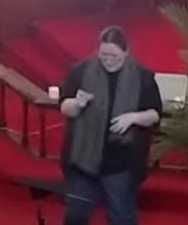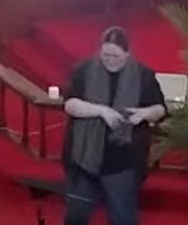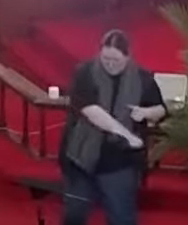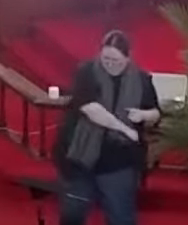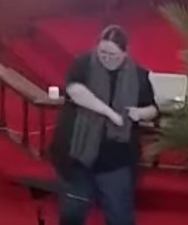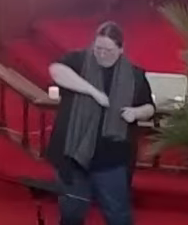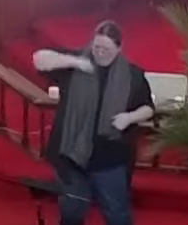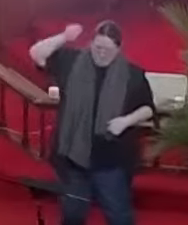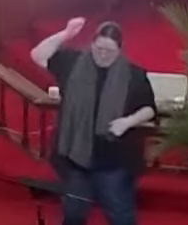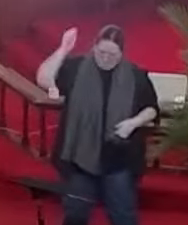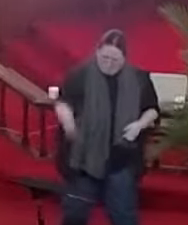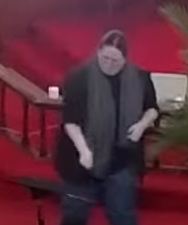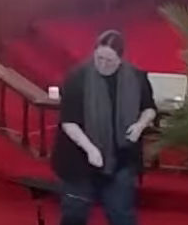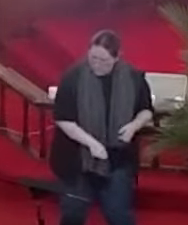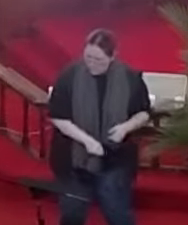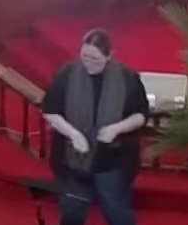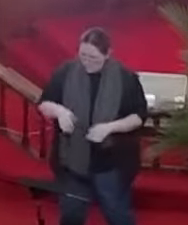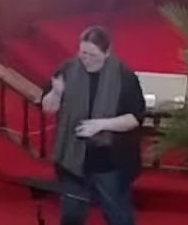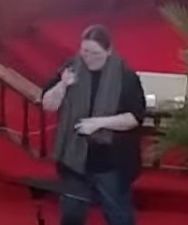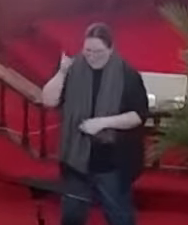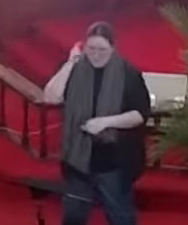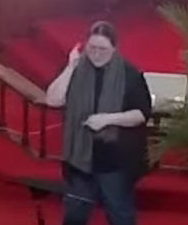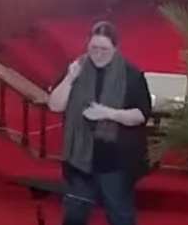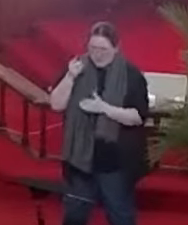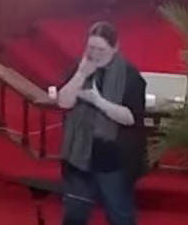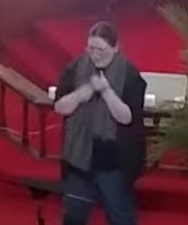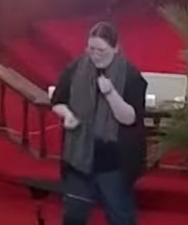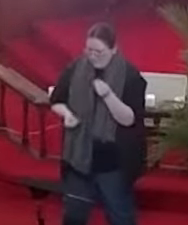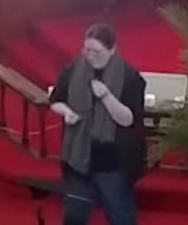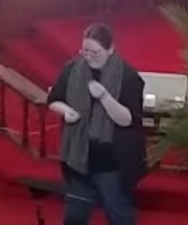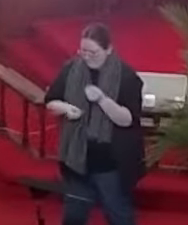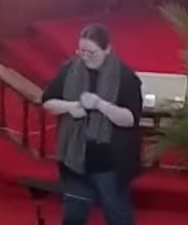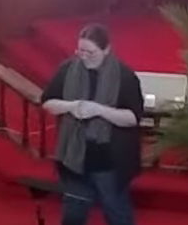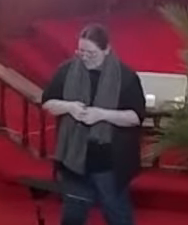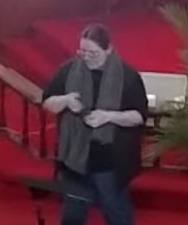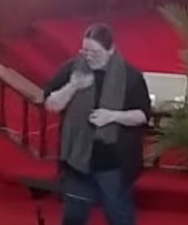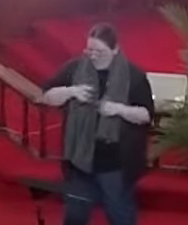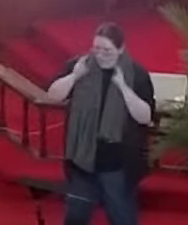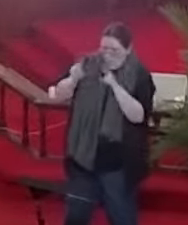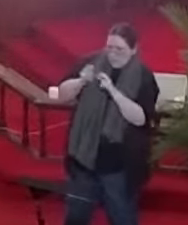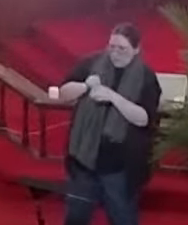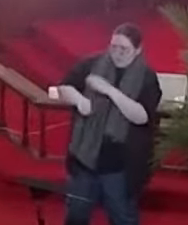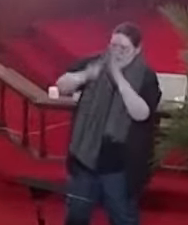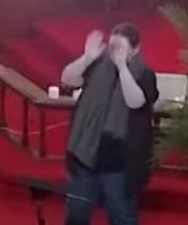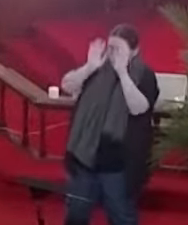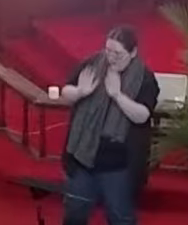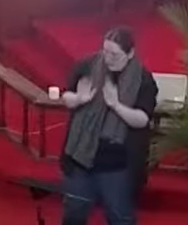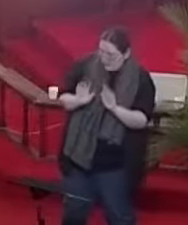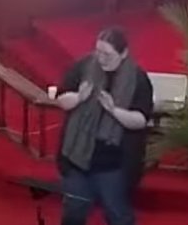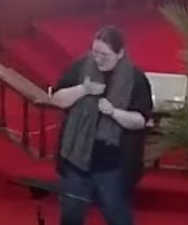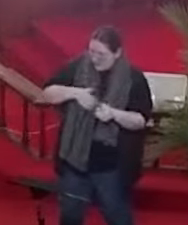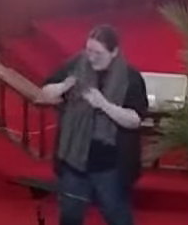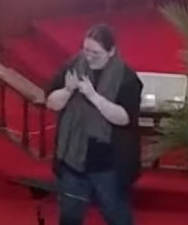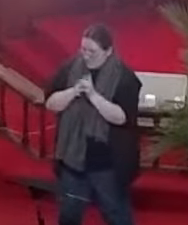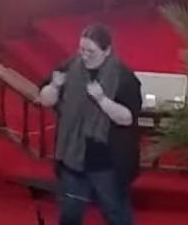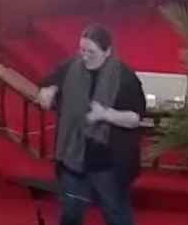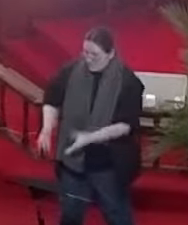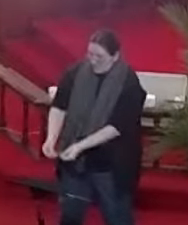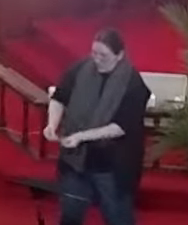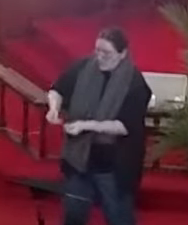and struck one of the men, cutting off his ear. I watched in amazement as Jesus picked up the ear